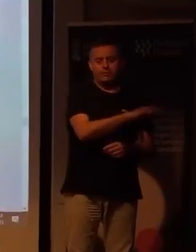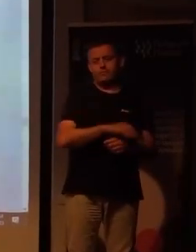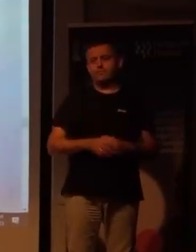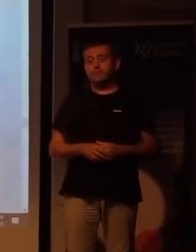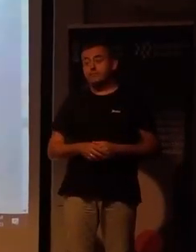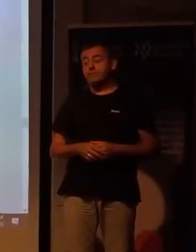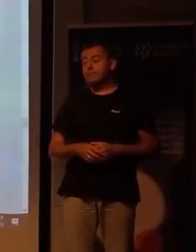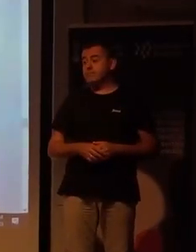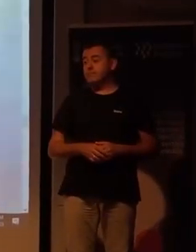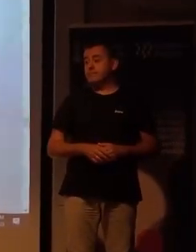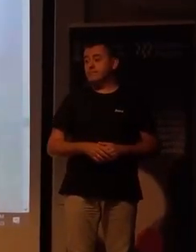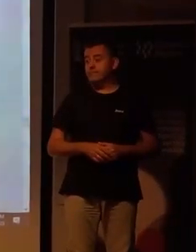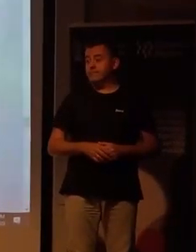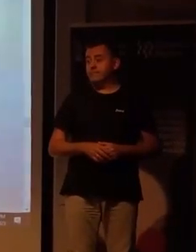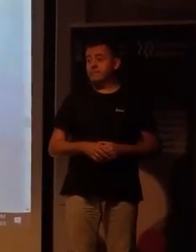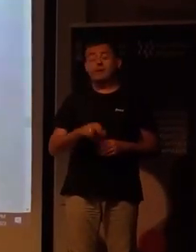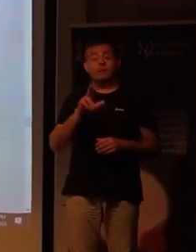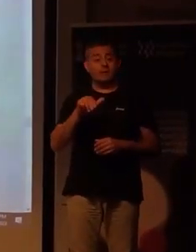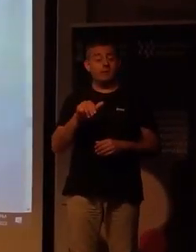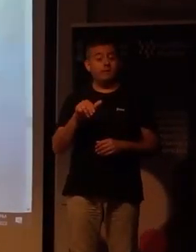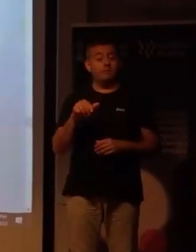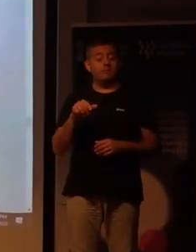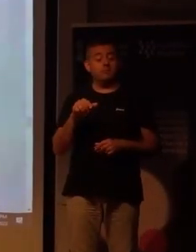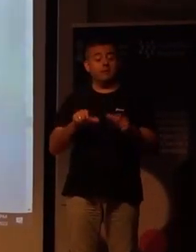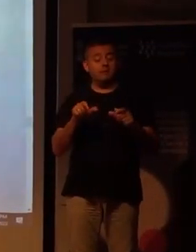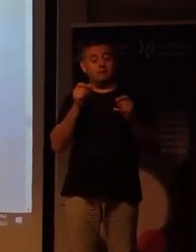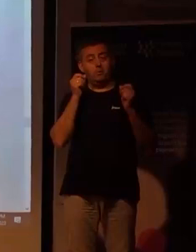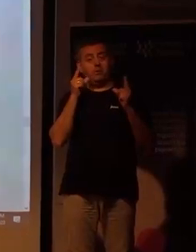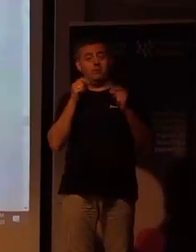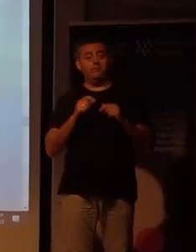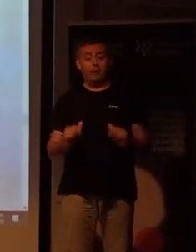that when these things happen, what begins as a citizen action